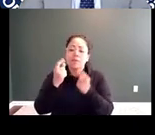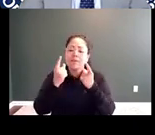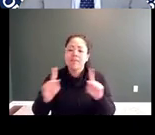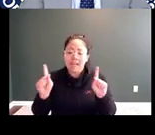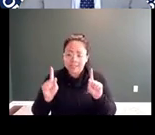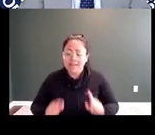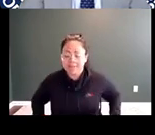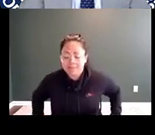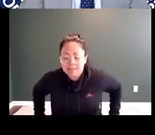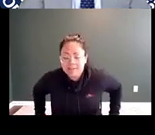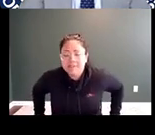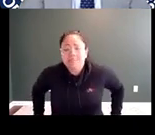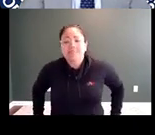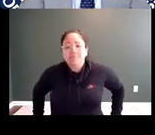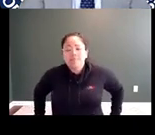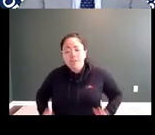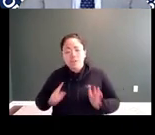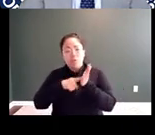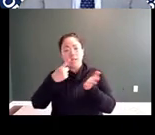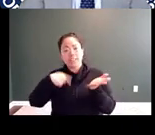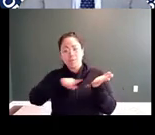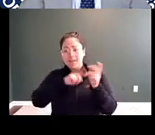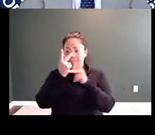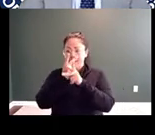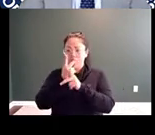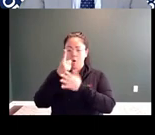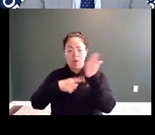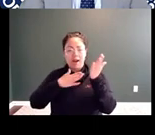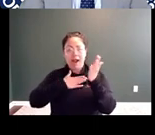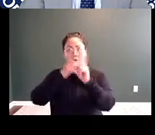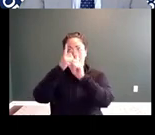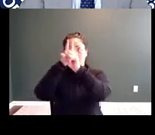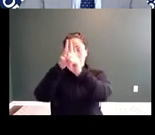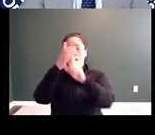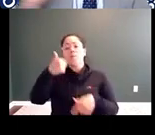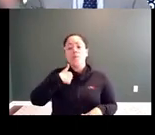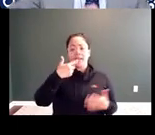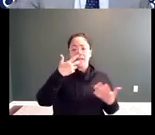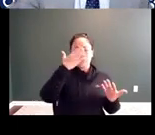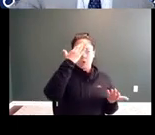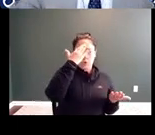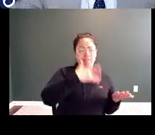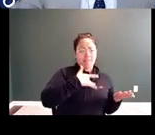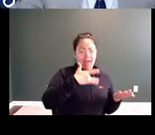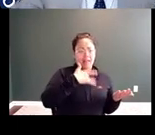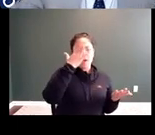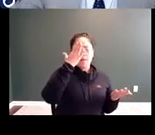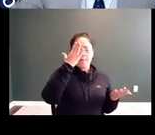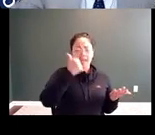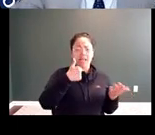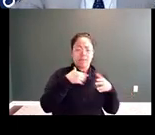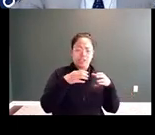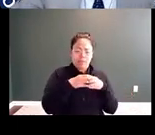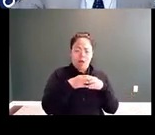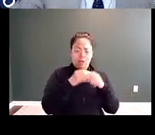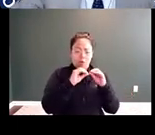So once we figured out, okay, this is what we're trying to achieve, we knew how it felt because we already had it when we were a smaller organization. But then we were like, you know,